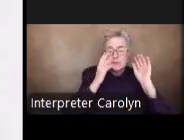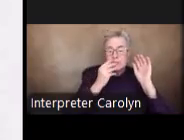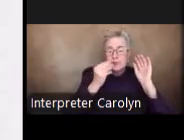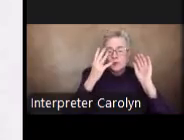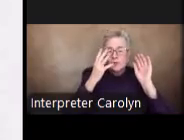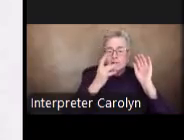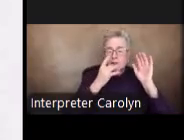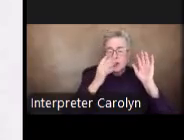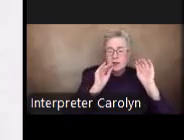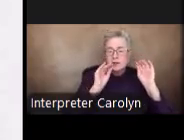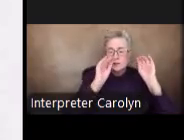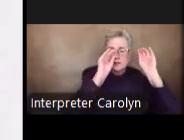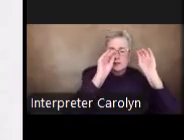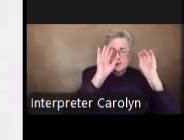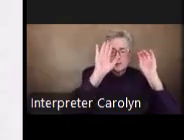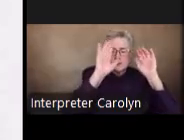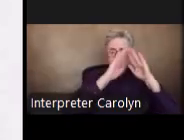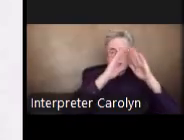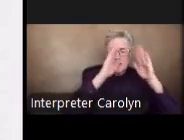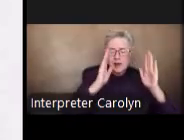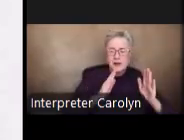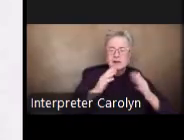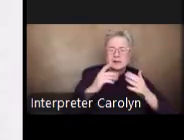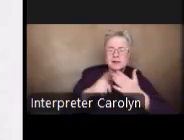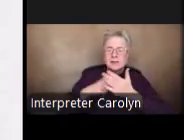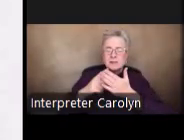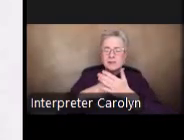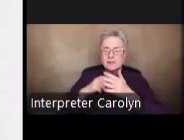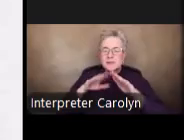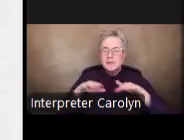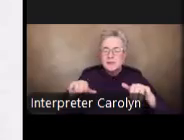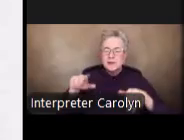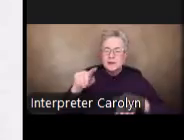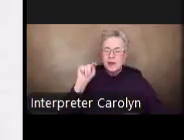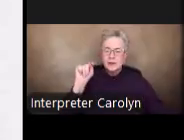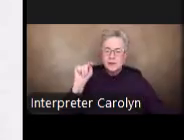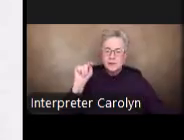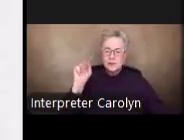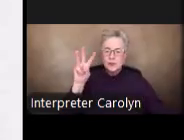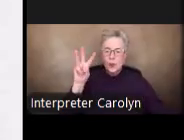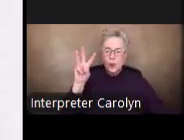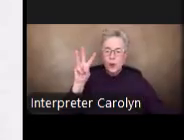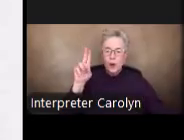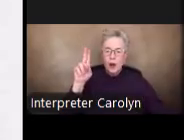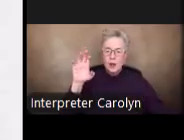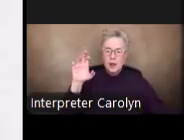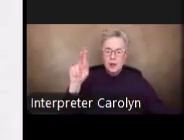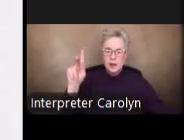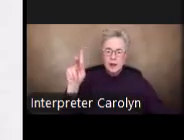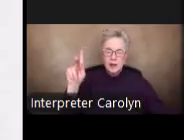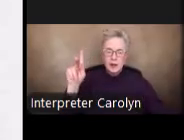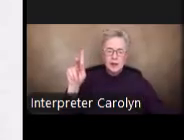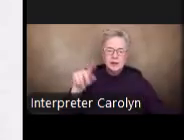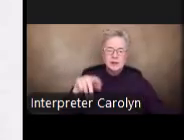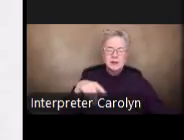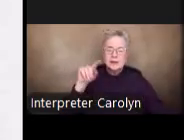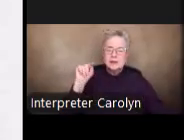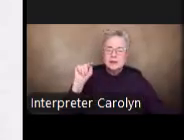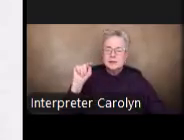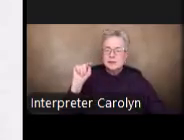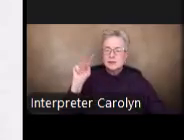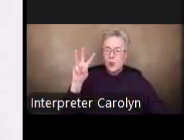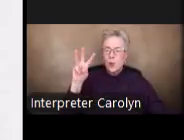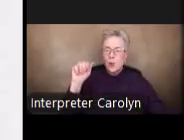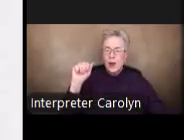sound like twuk for truck, or twacto for tractor or web it for